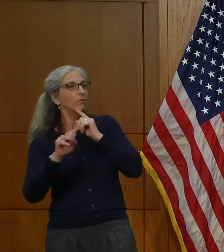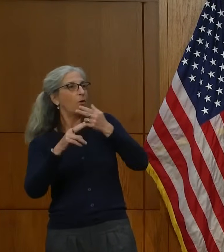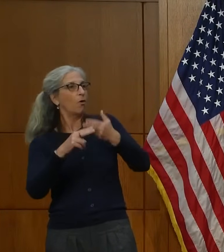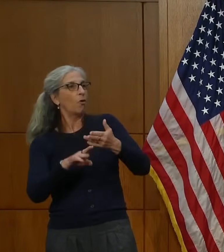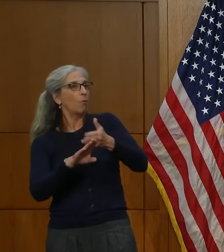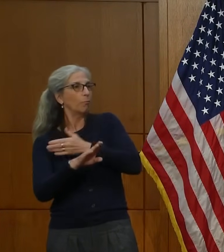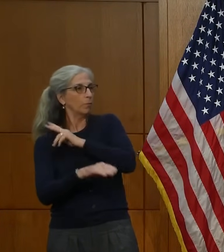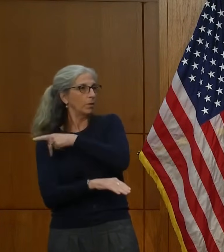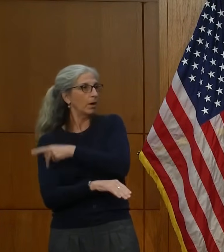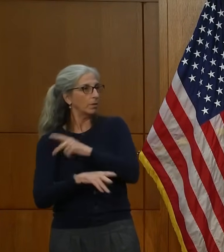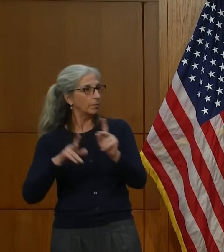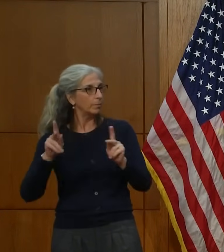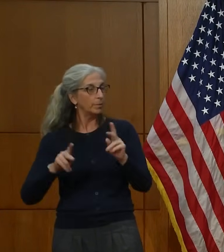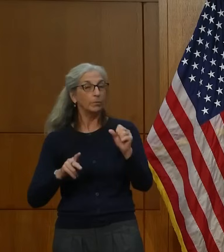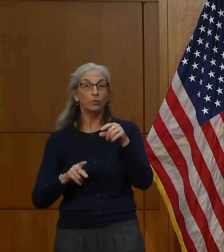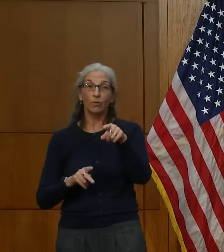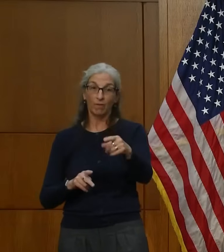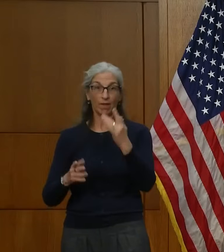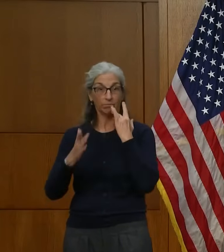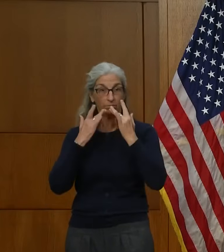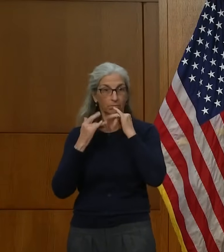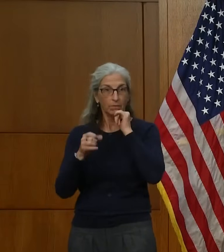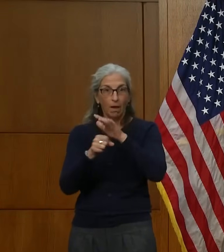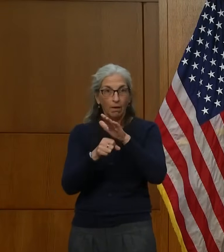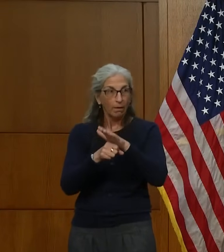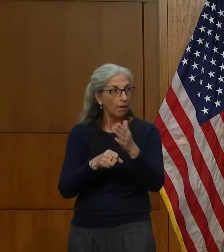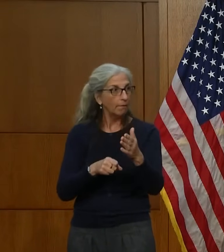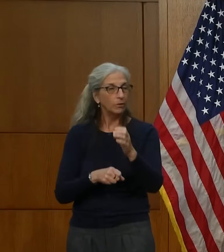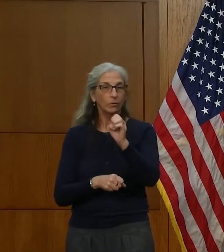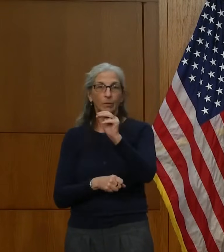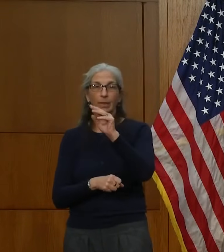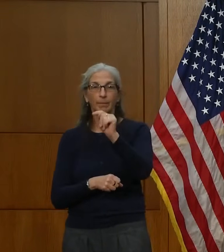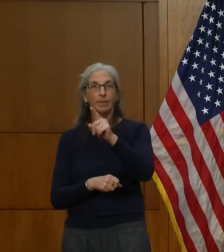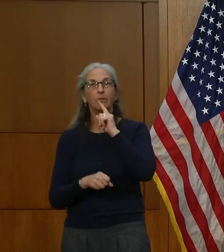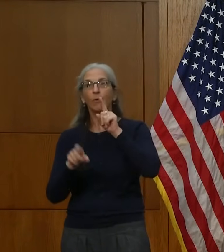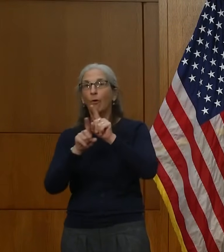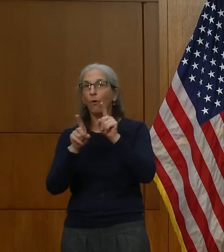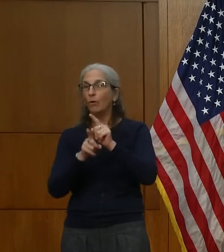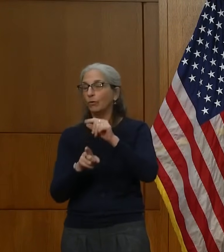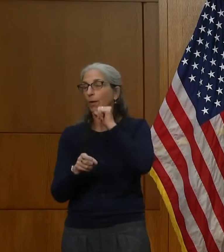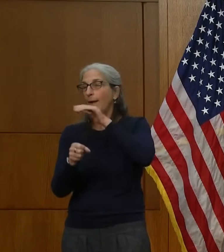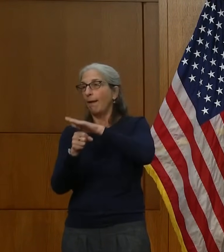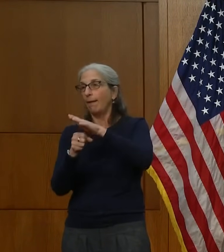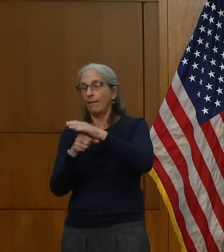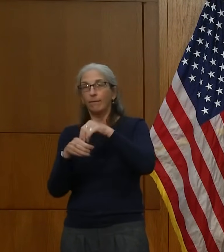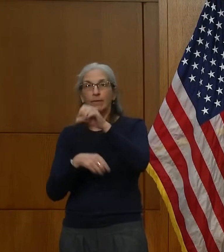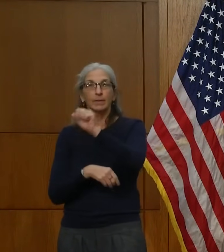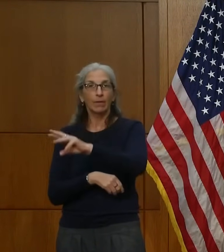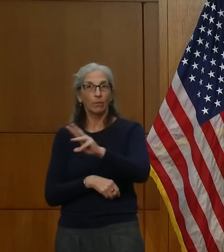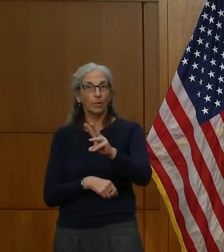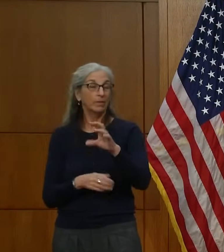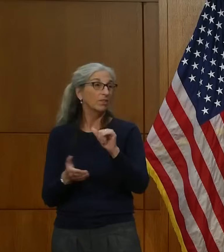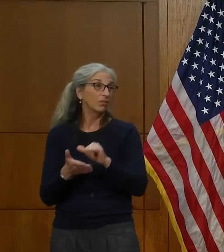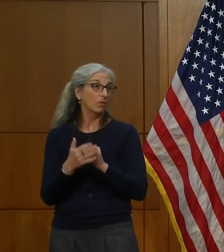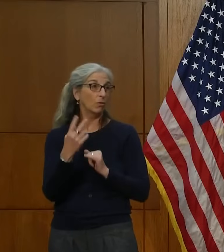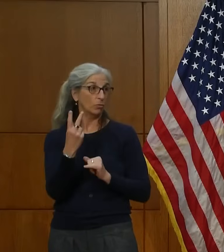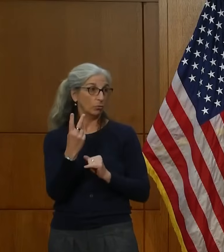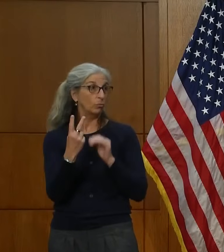OBVIOUSLY, BECAUSE WE HEAR FROM THE PRE HOSPIT. RUNNING INTO SHORTAGES AS WELL